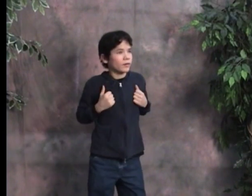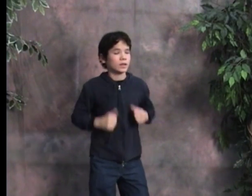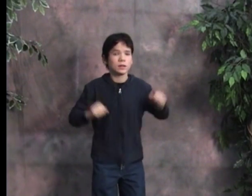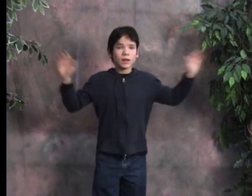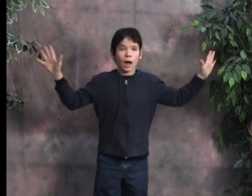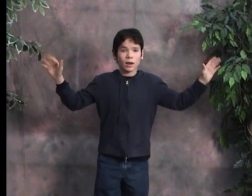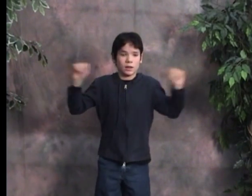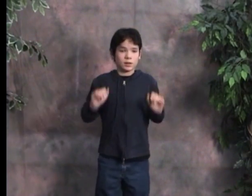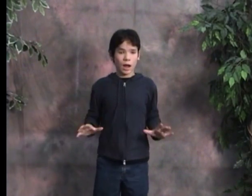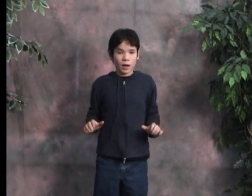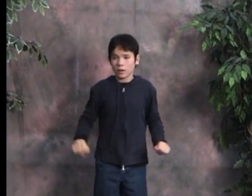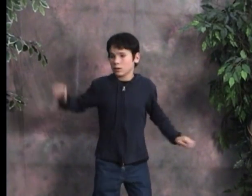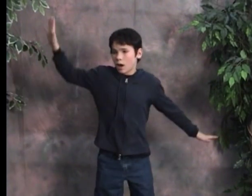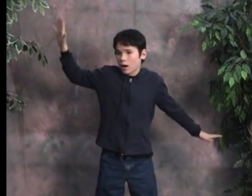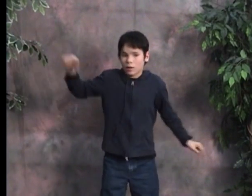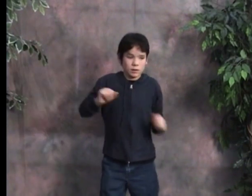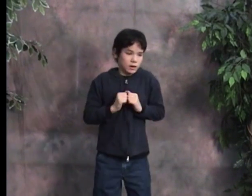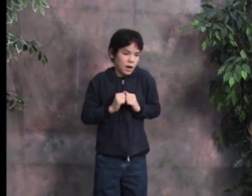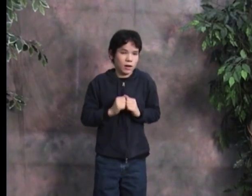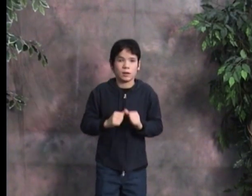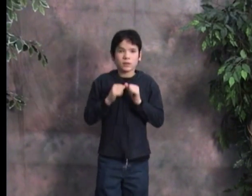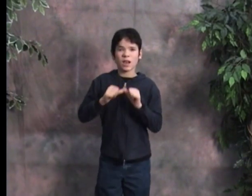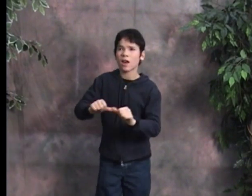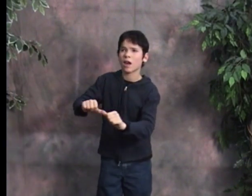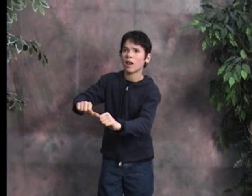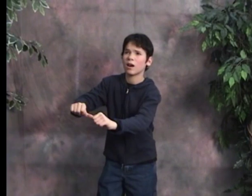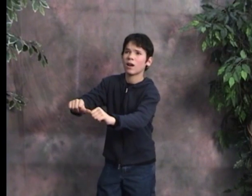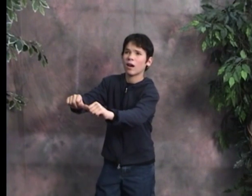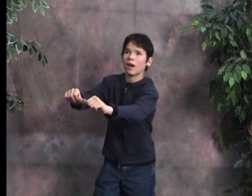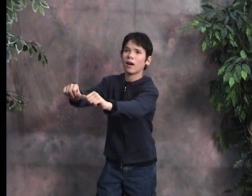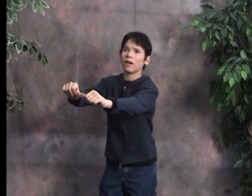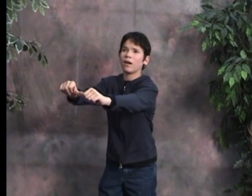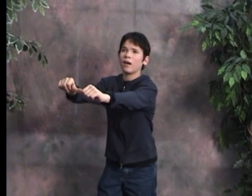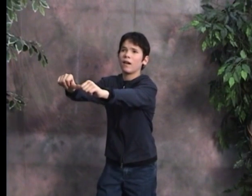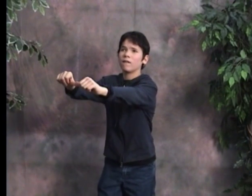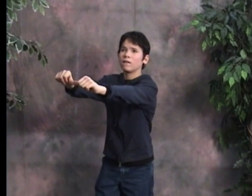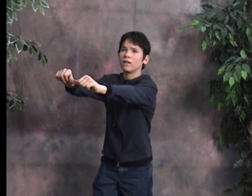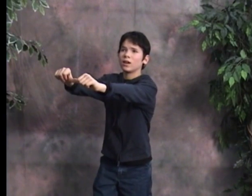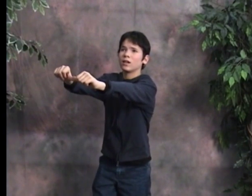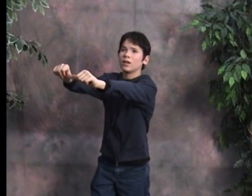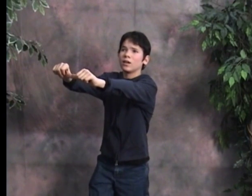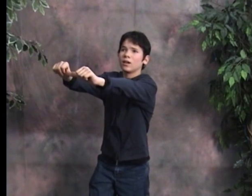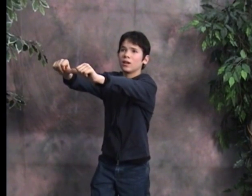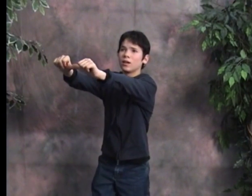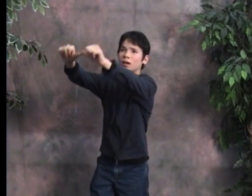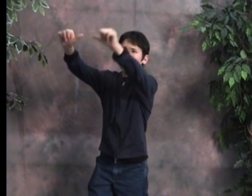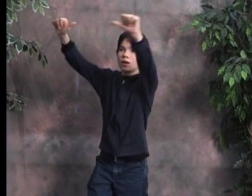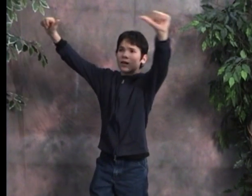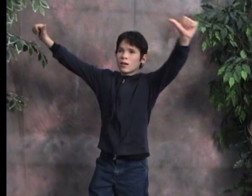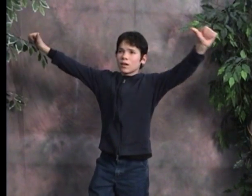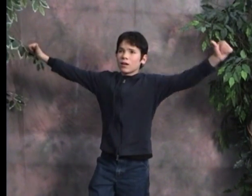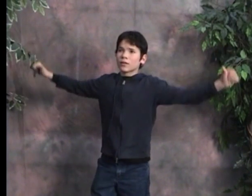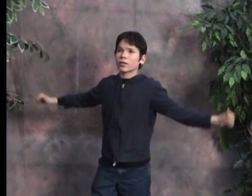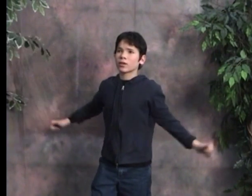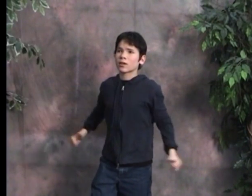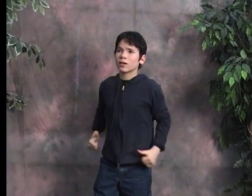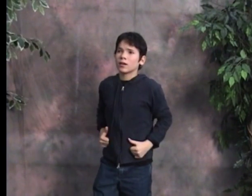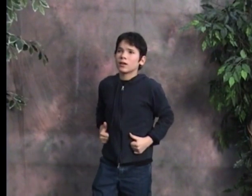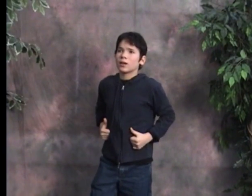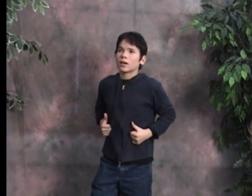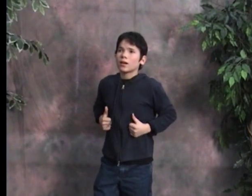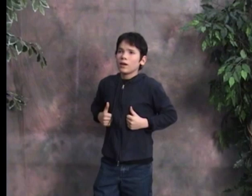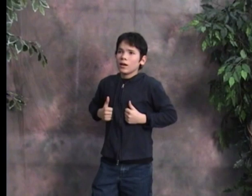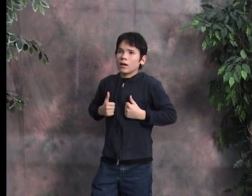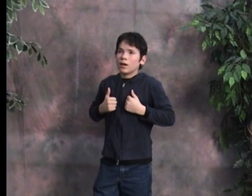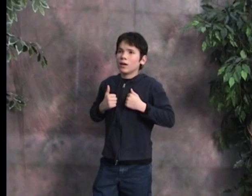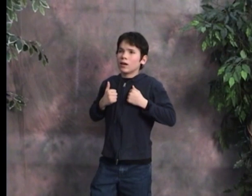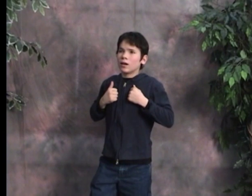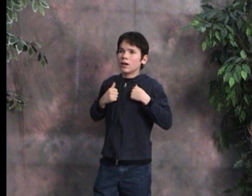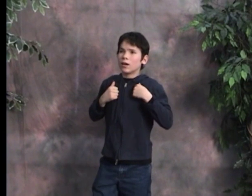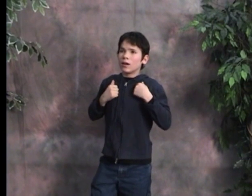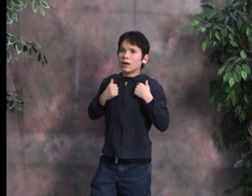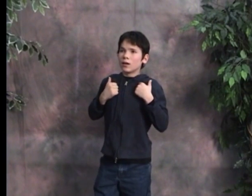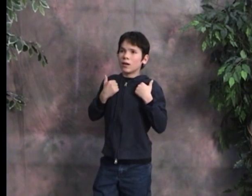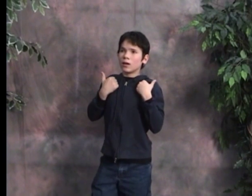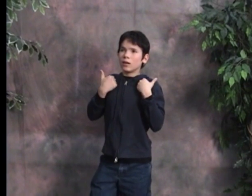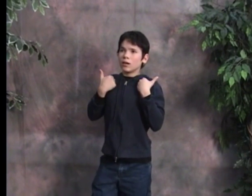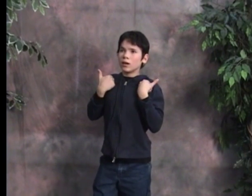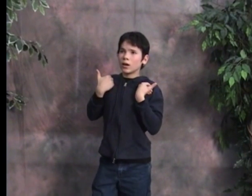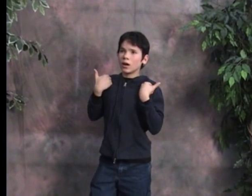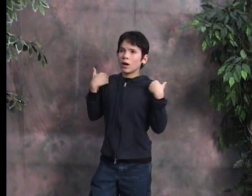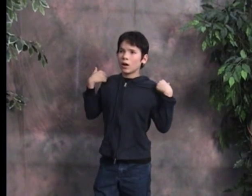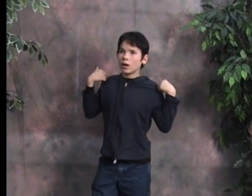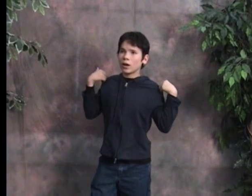Ahh haa haa haa stayin' alive